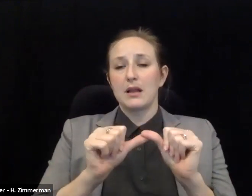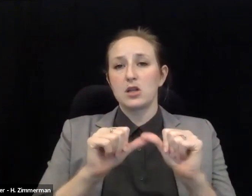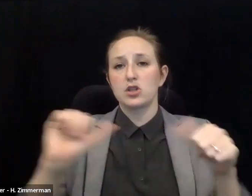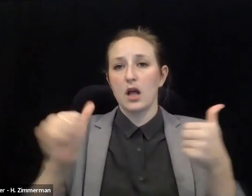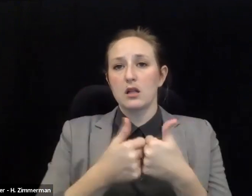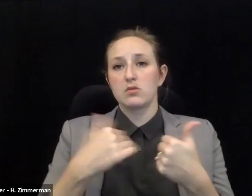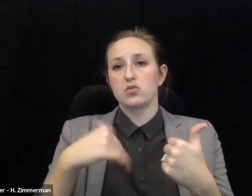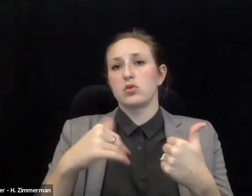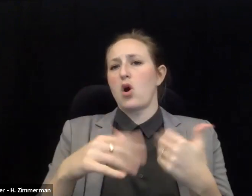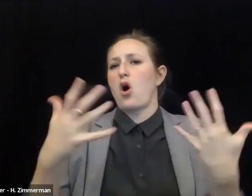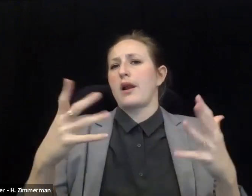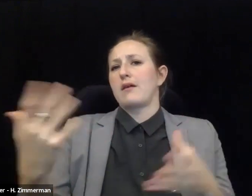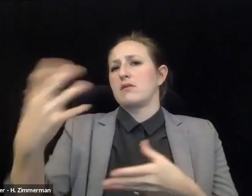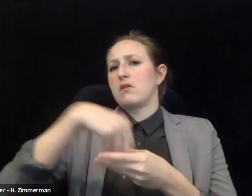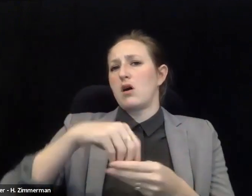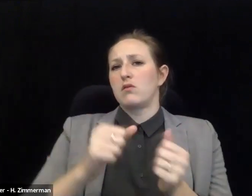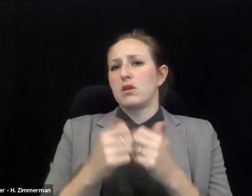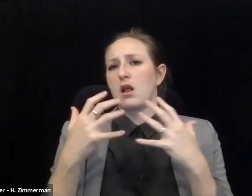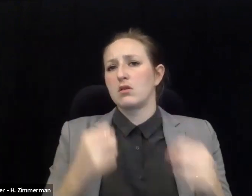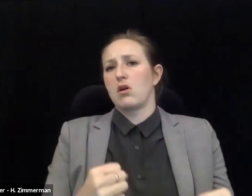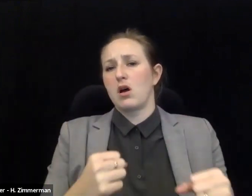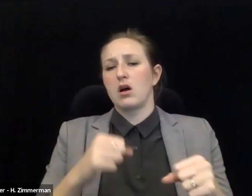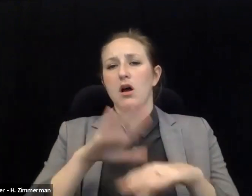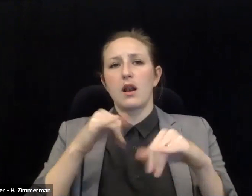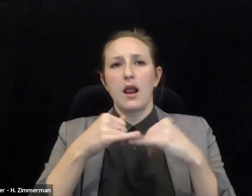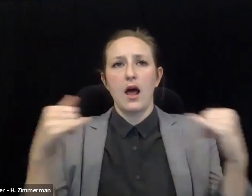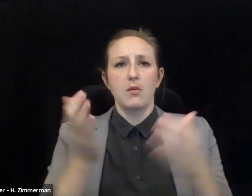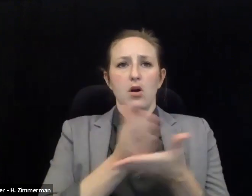virtual component to them on the involved by different groups